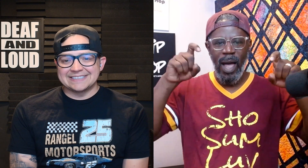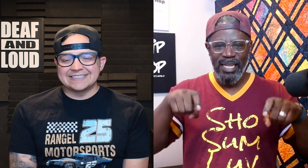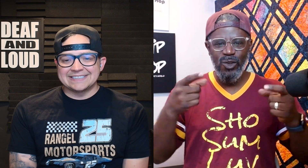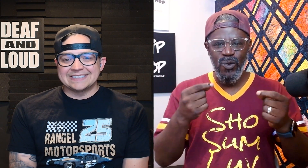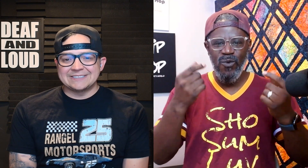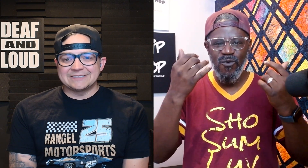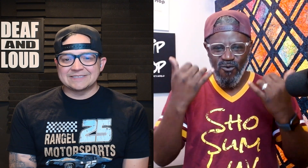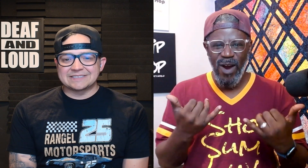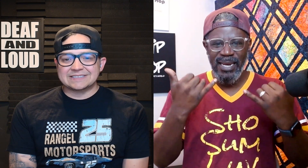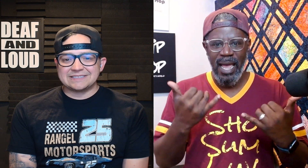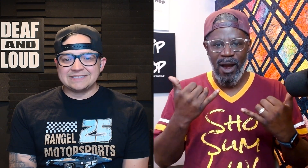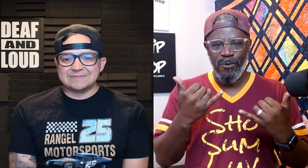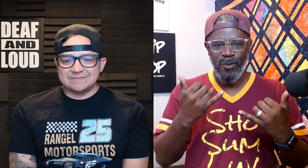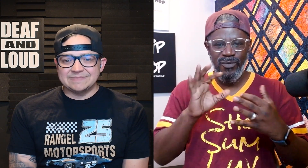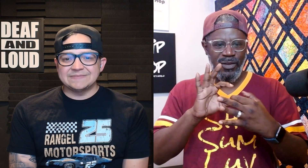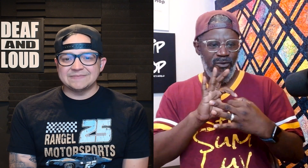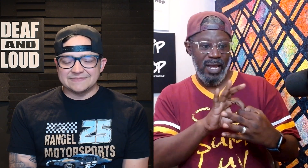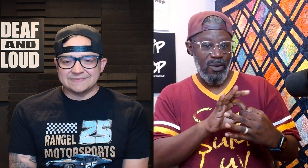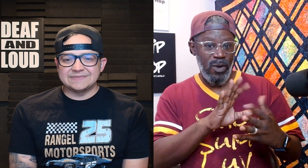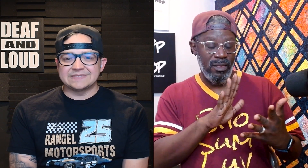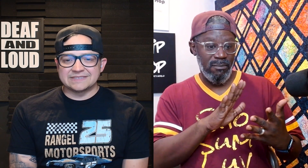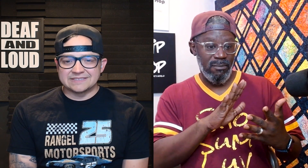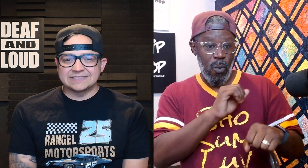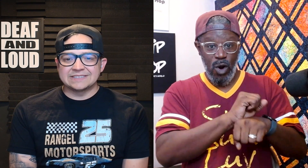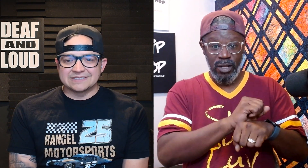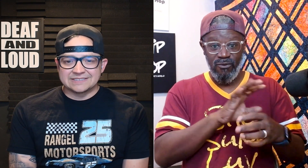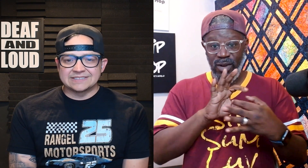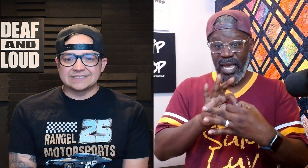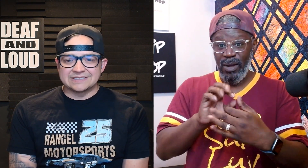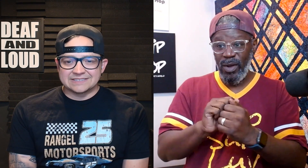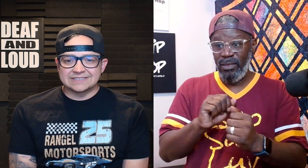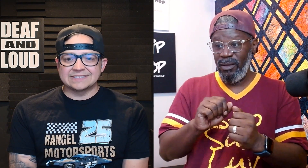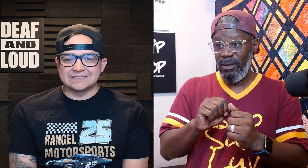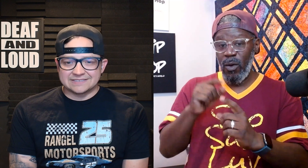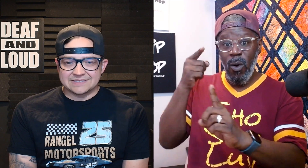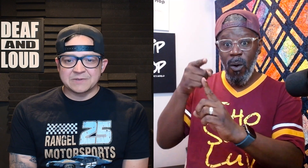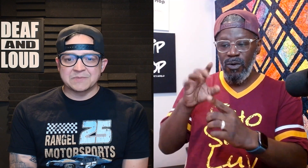what do I need to do right now? Relating with work, relating with goals,